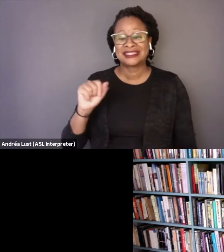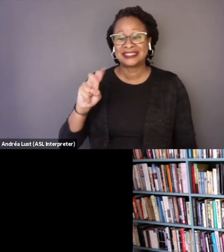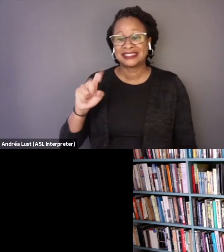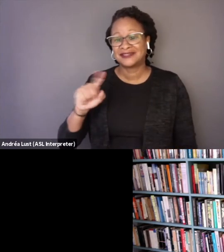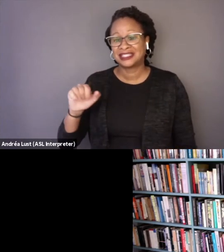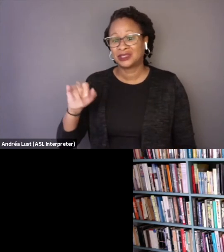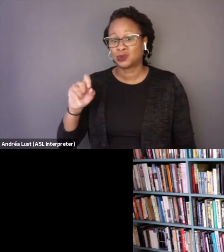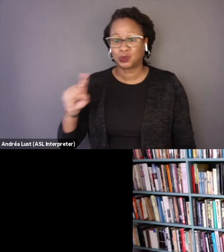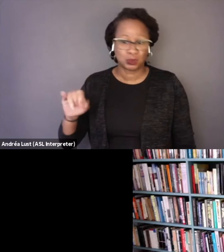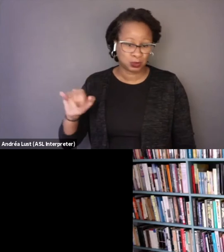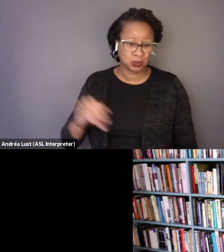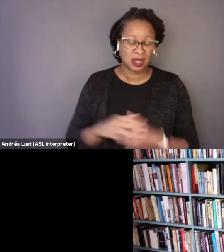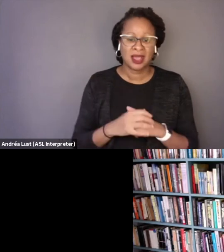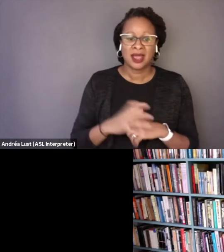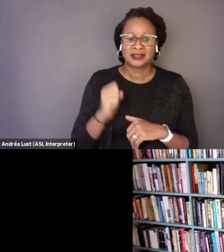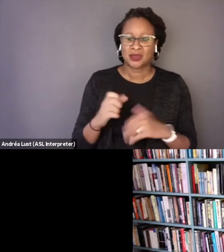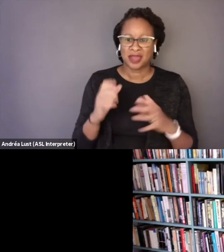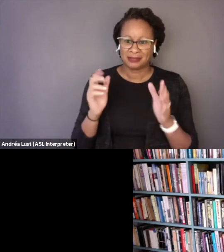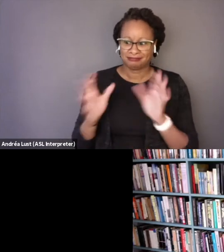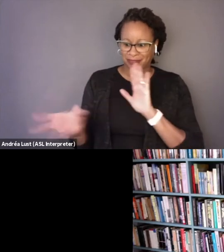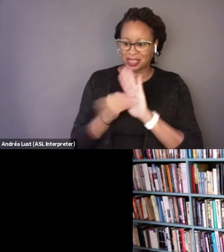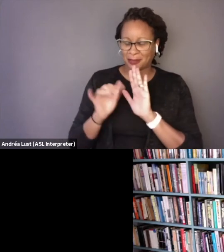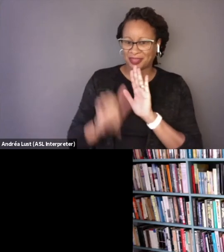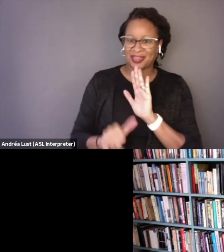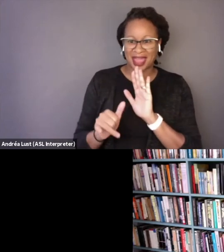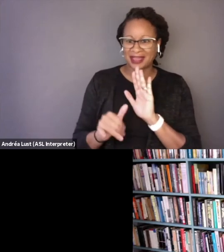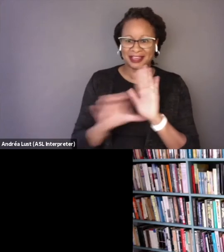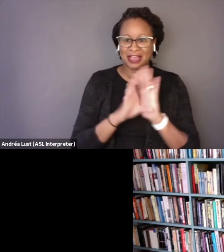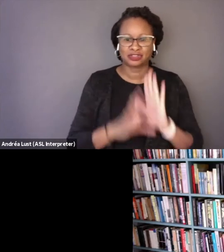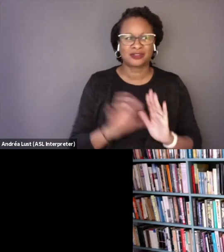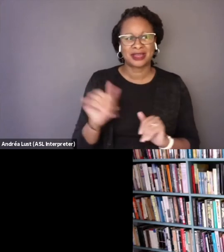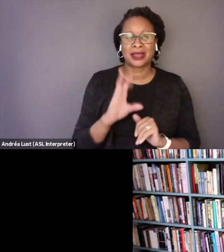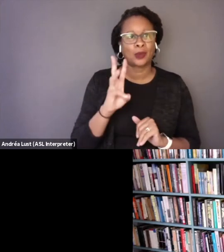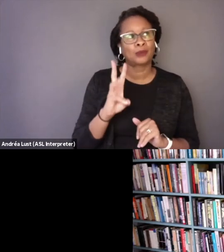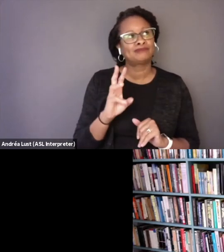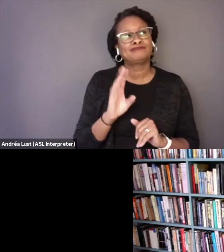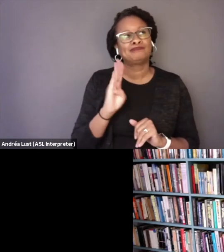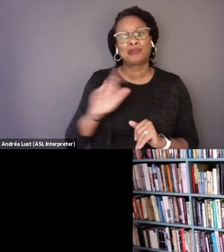in a wistful Bill Murray character of sorts. But at the same time, for someone